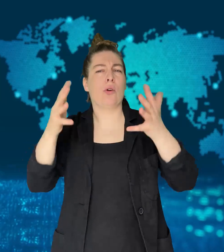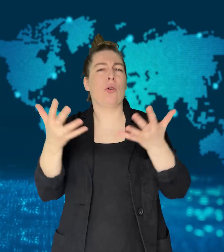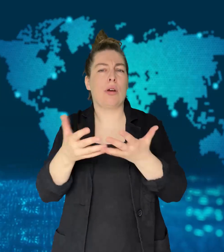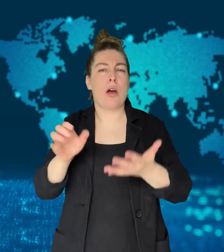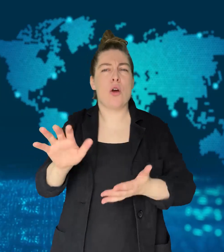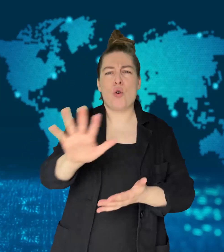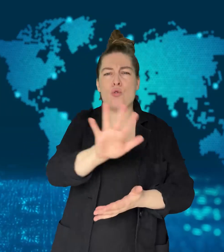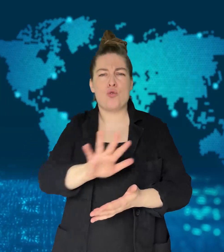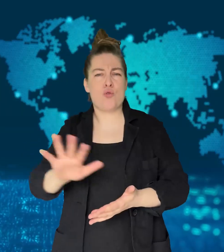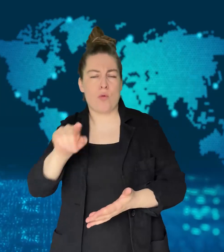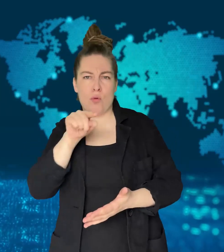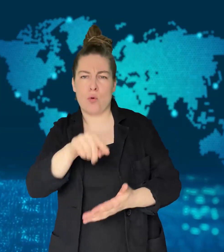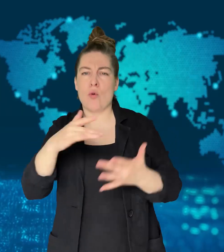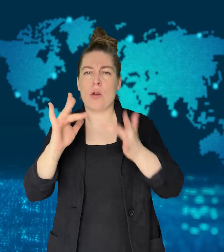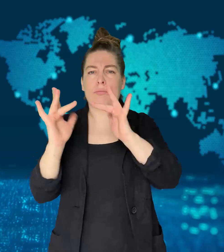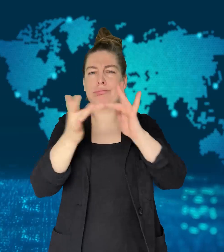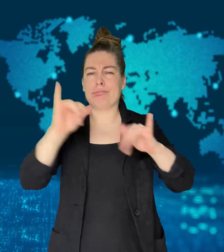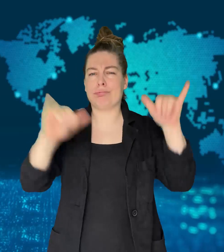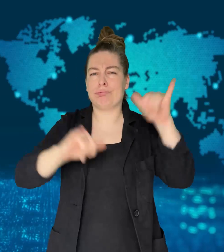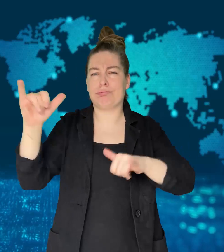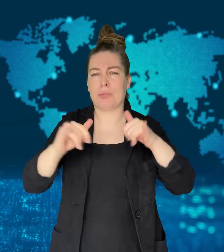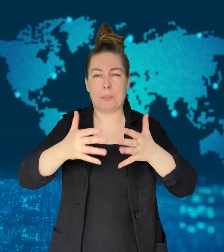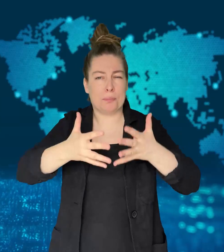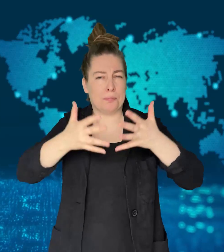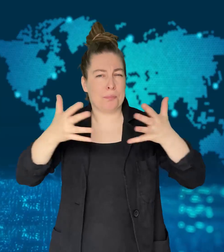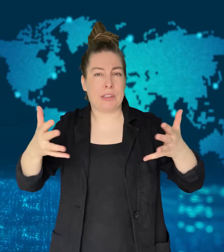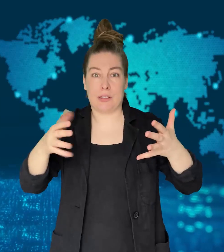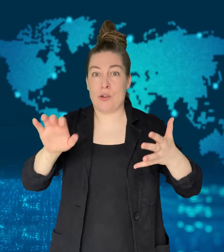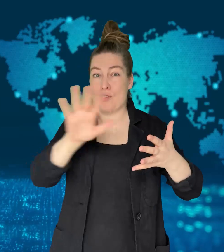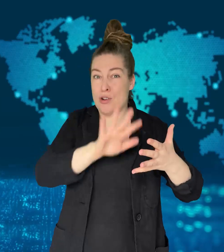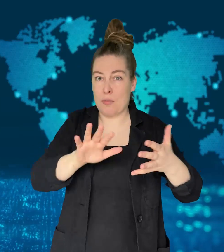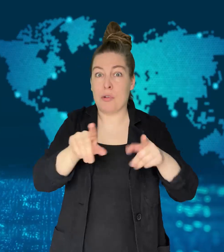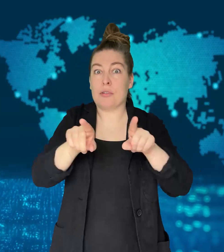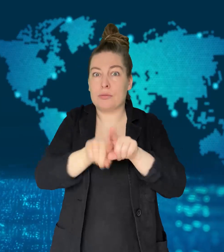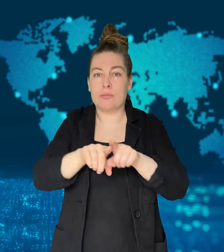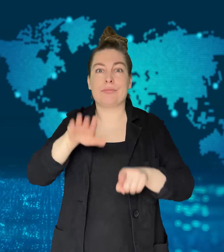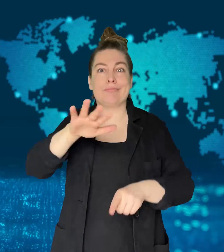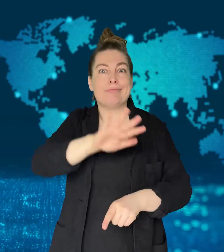Though the airport is now operating fully,